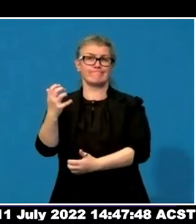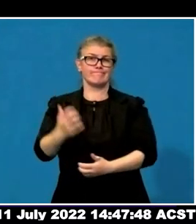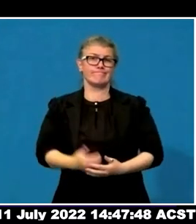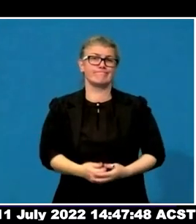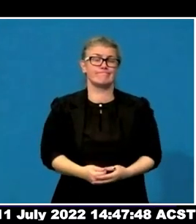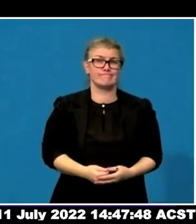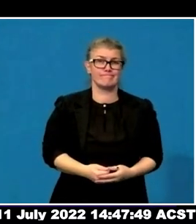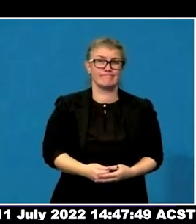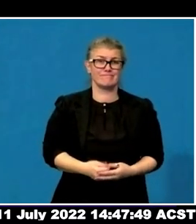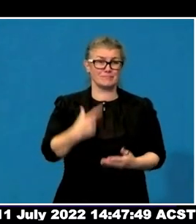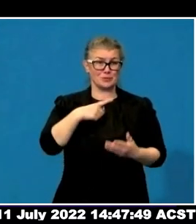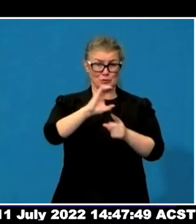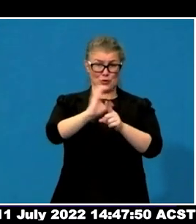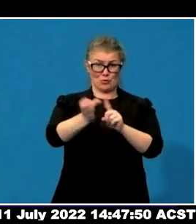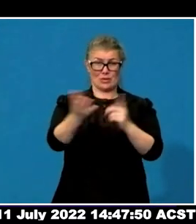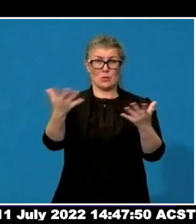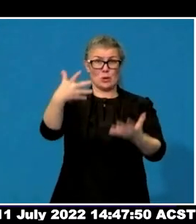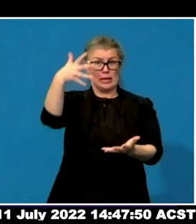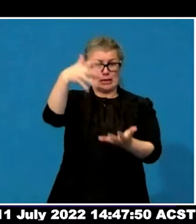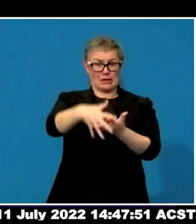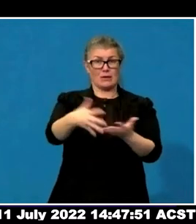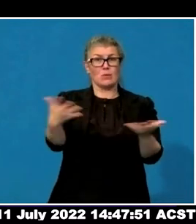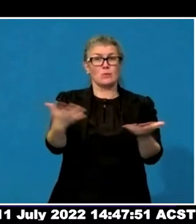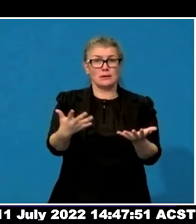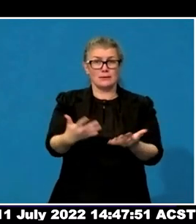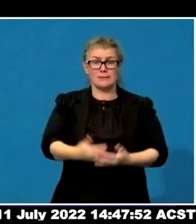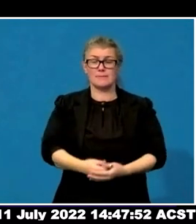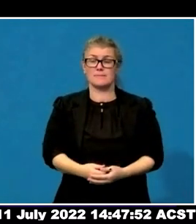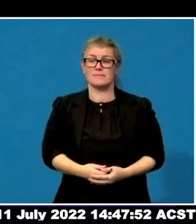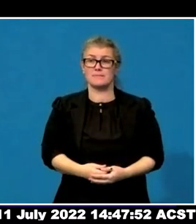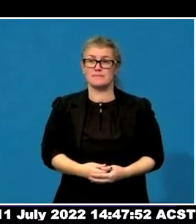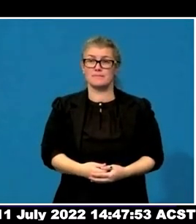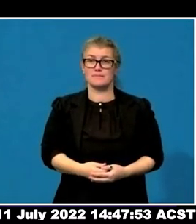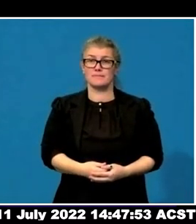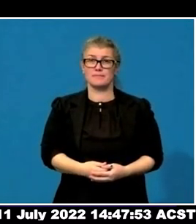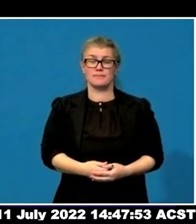culture. MR GRIFFIN: There is one very practical suggestion you make is that senior